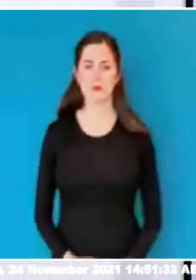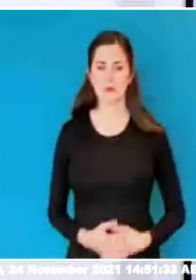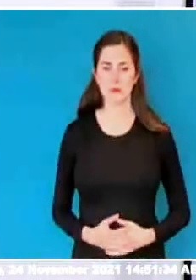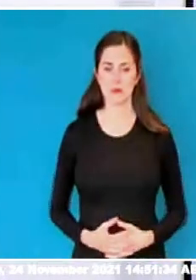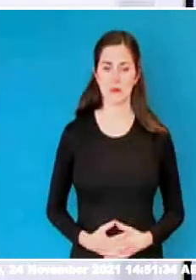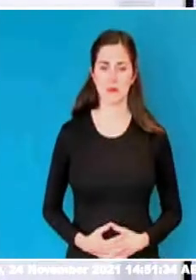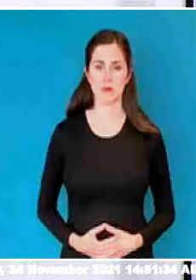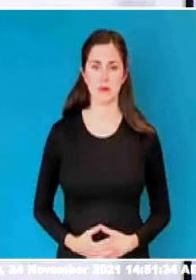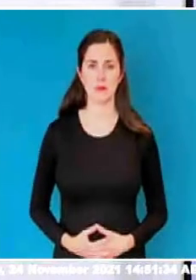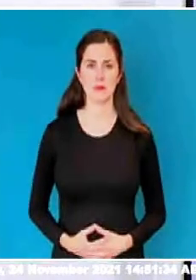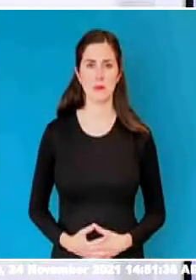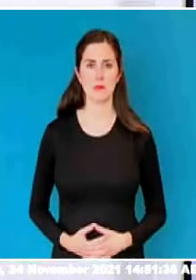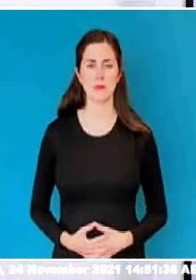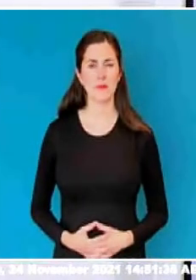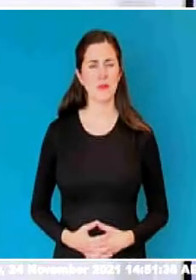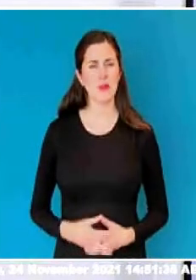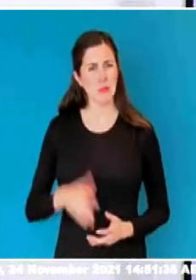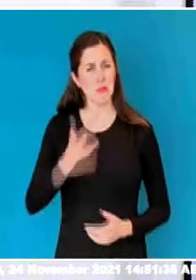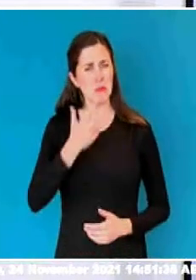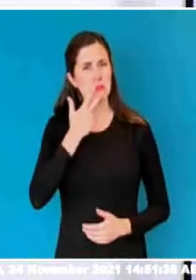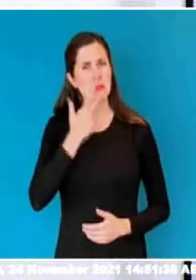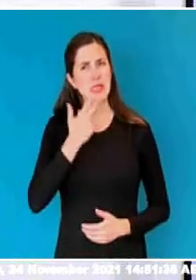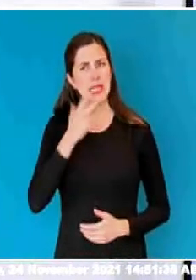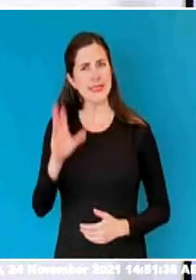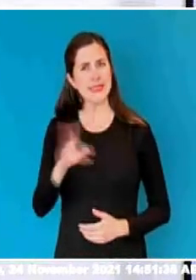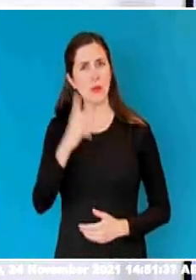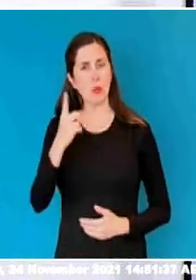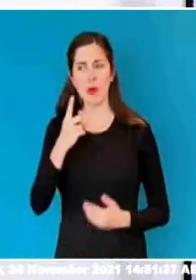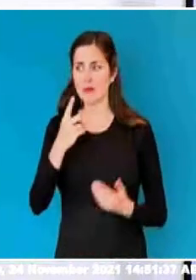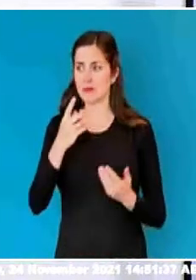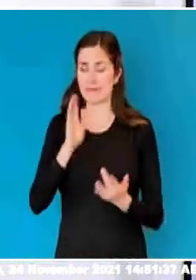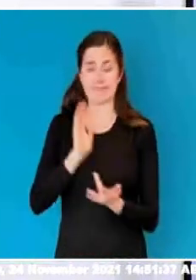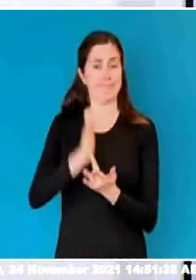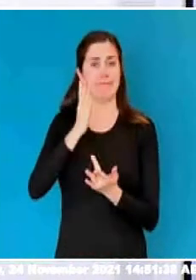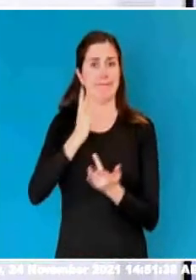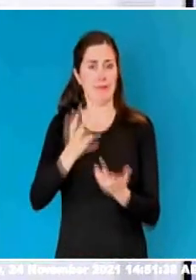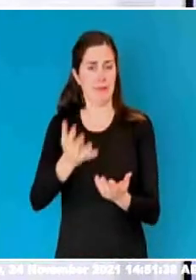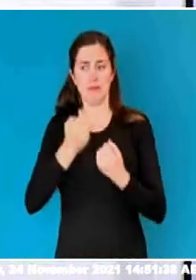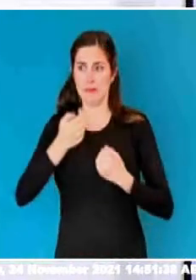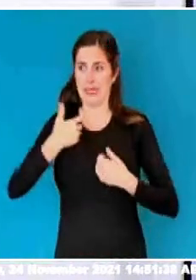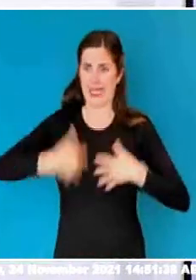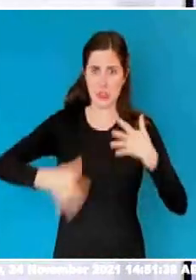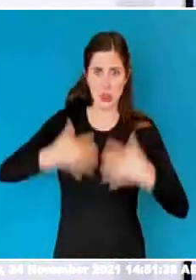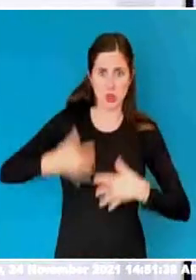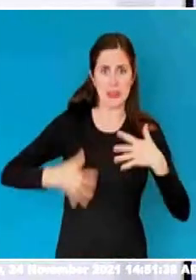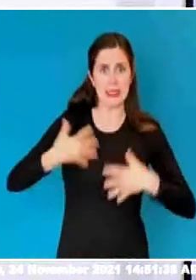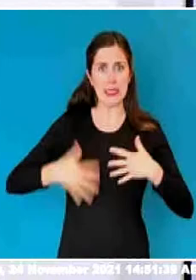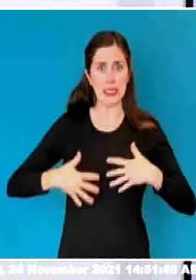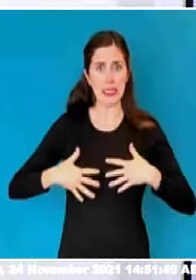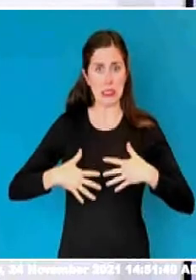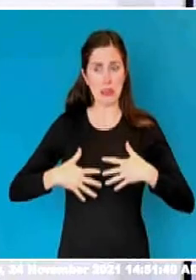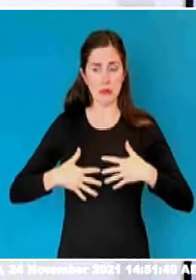acquire in the course of your work, the obligations to report that injury, the